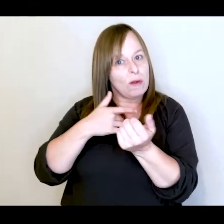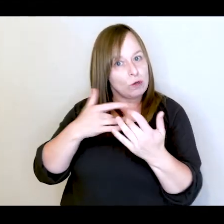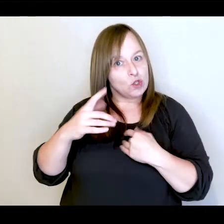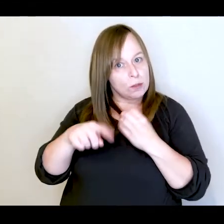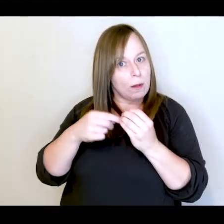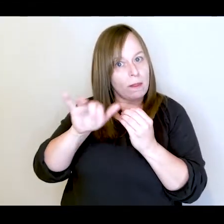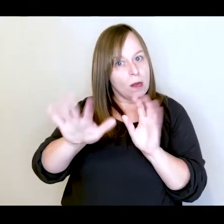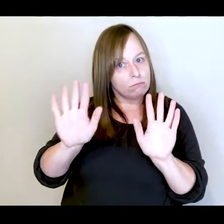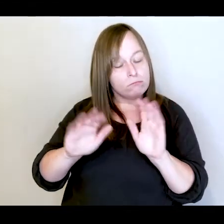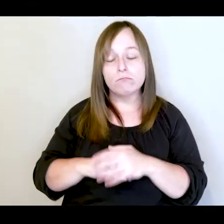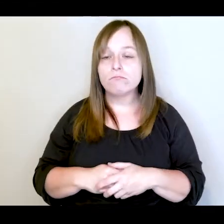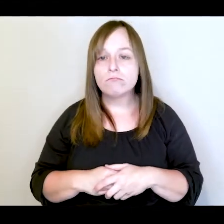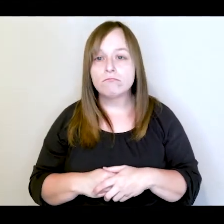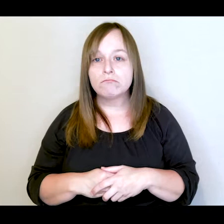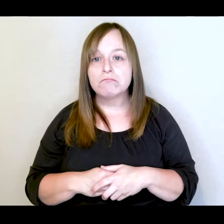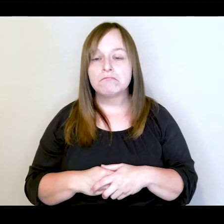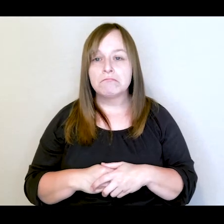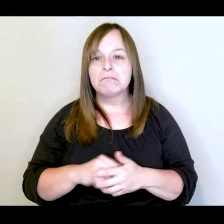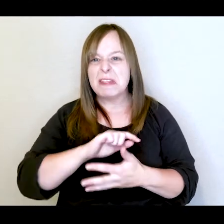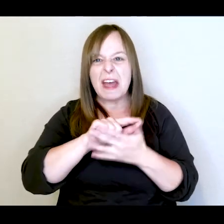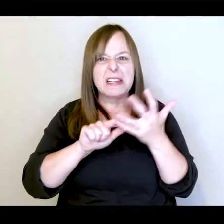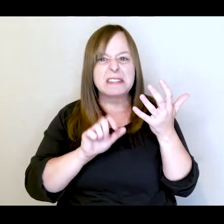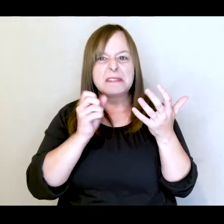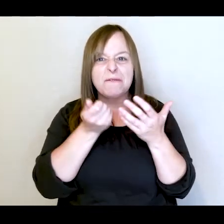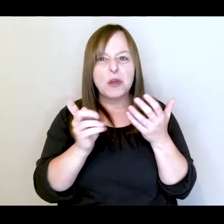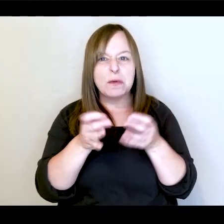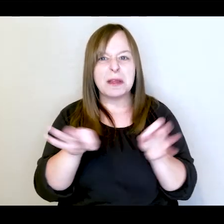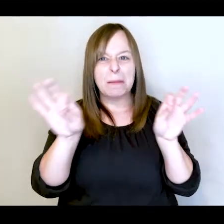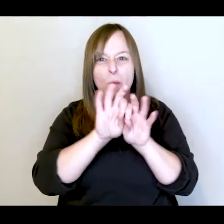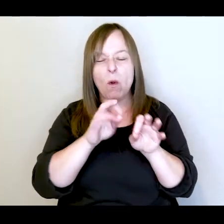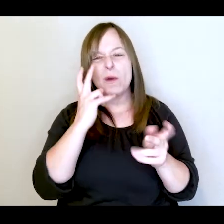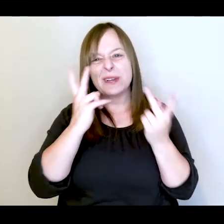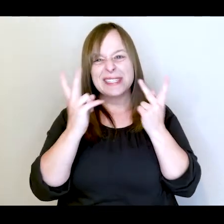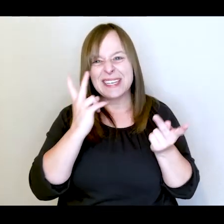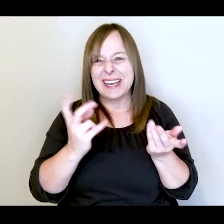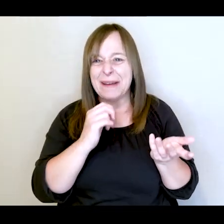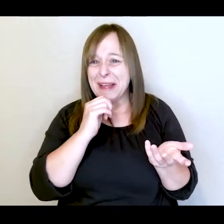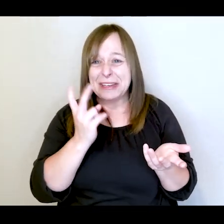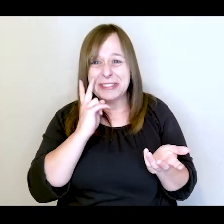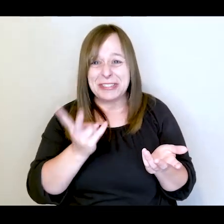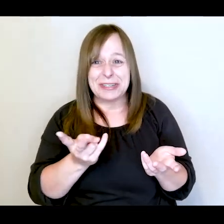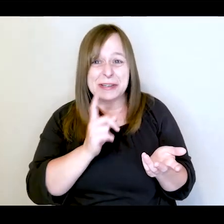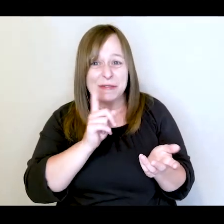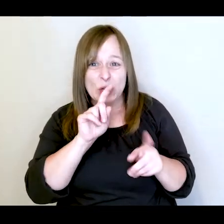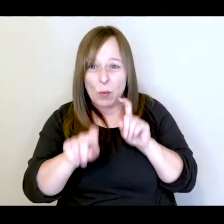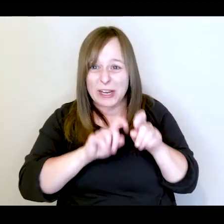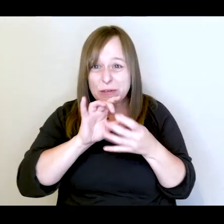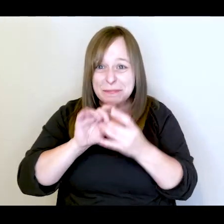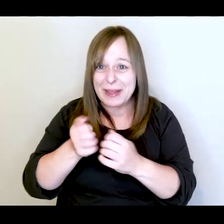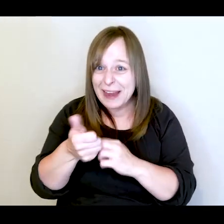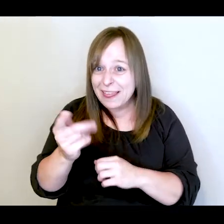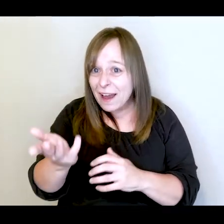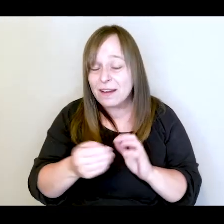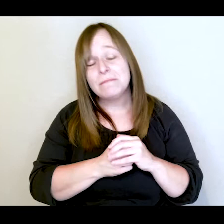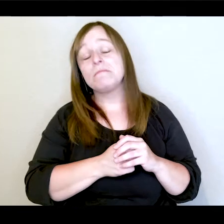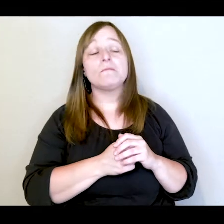have concerns about that. That's a couple of the highlights we see. I don't know if you have any questions about any of that.